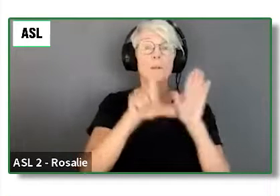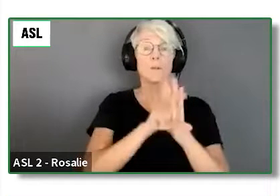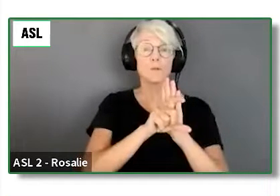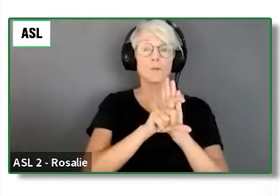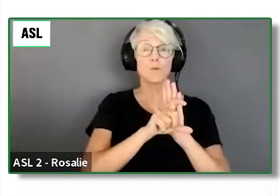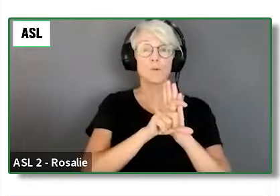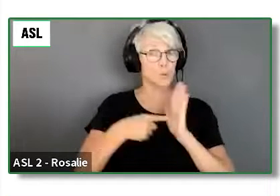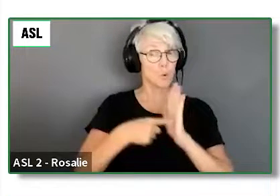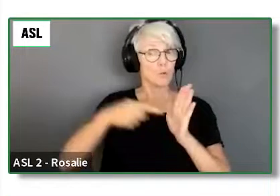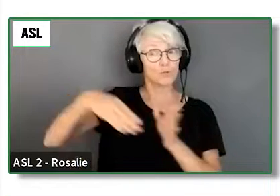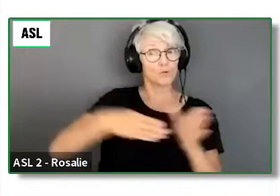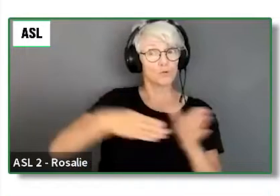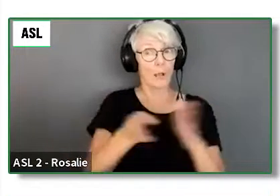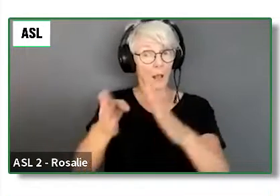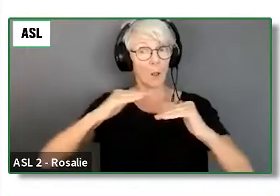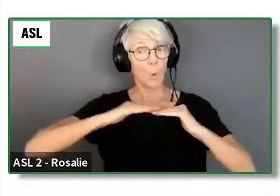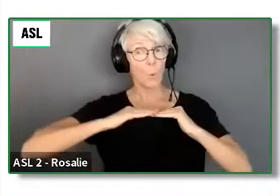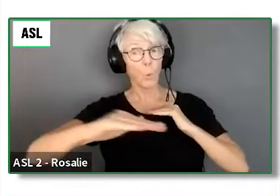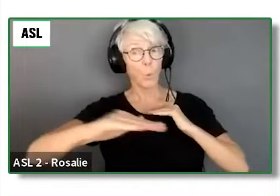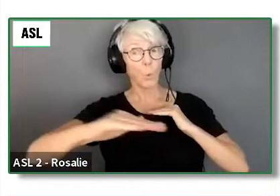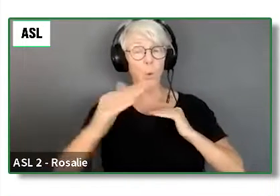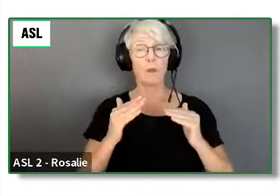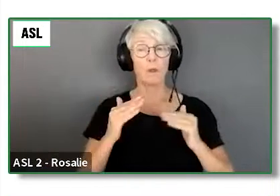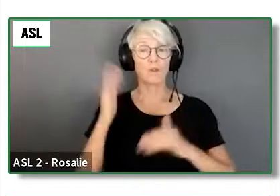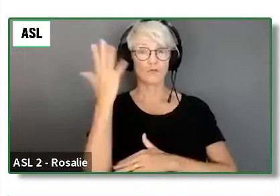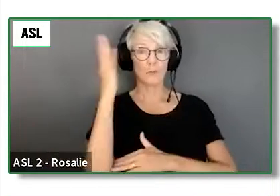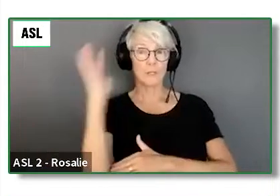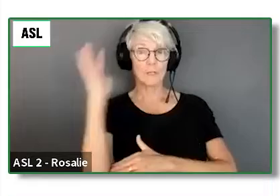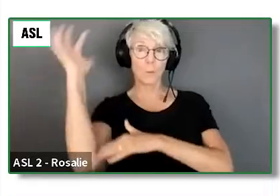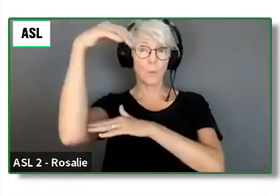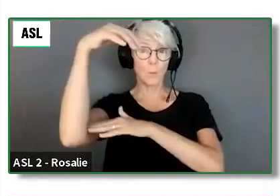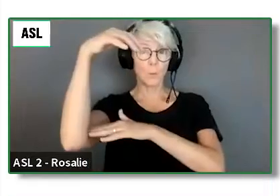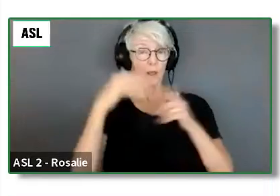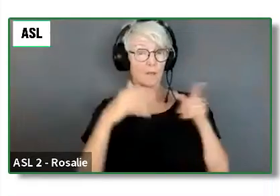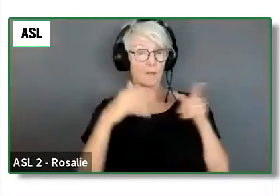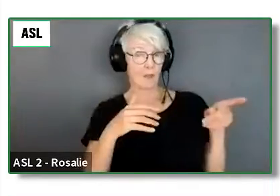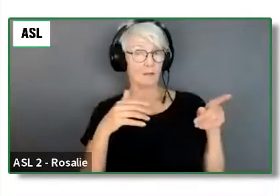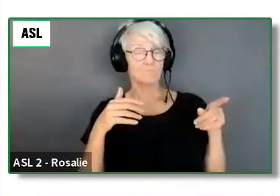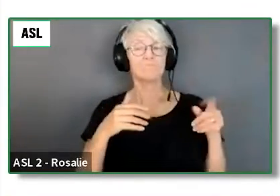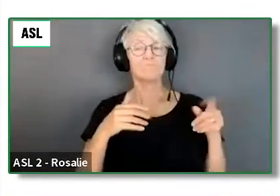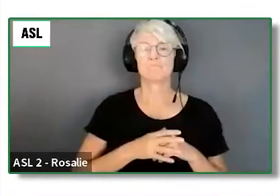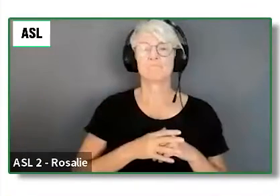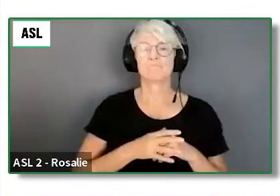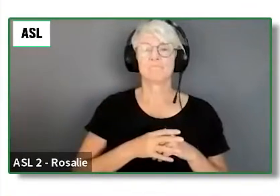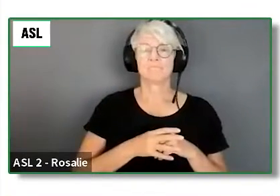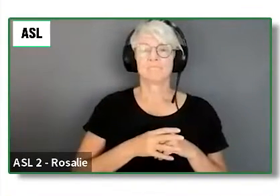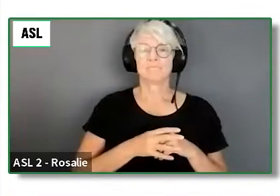with some trees arching over the trail. So can we go to the next side please.